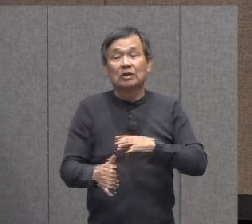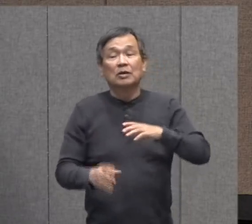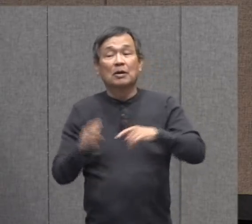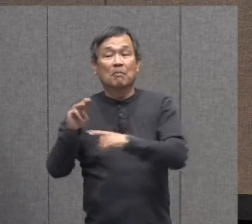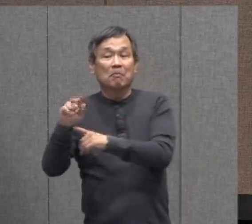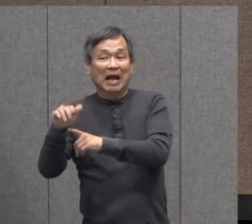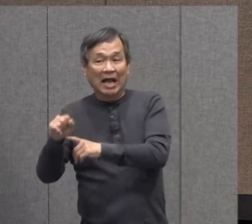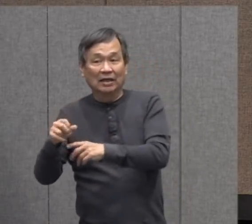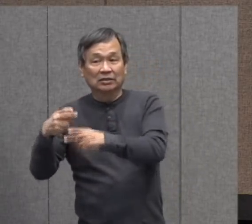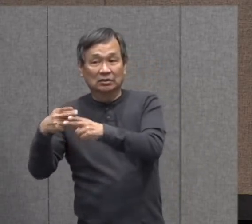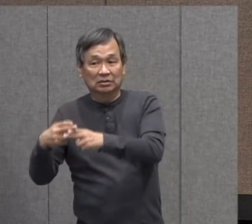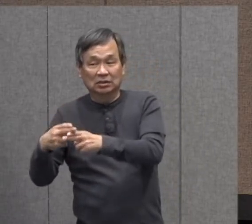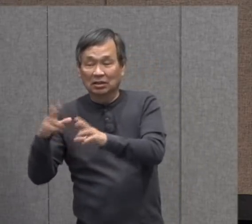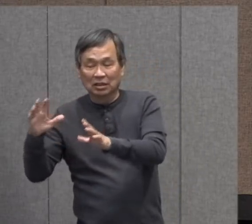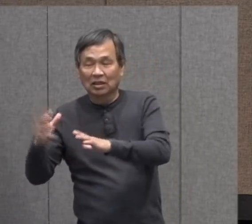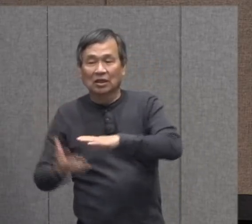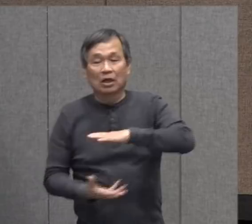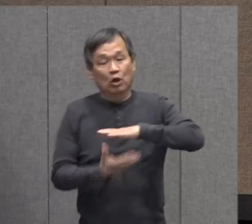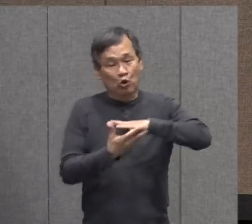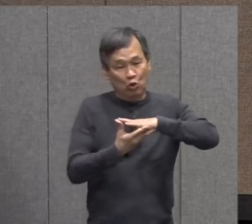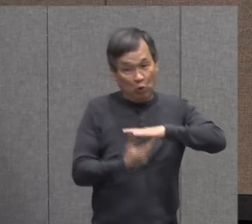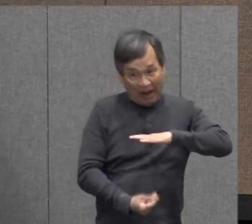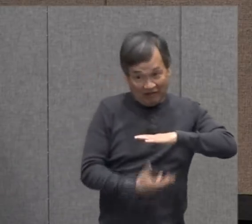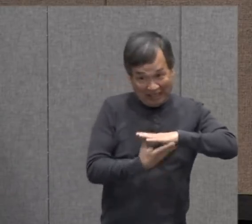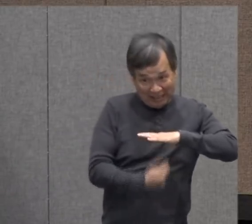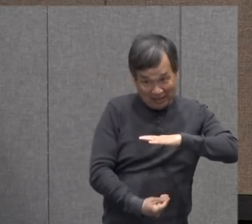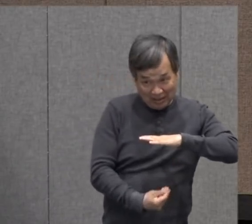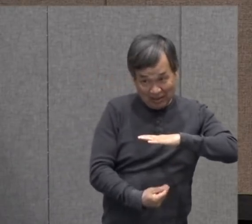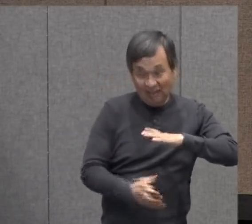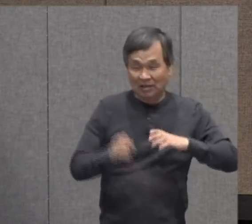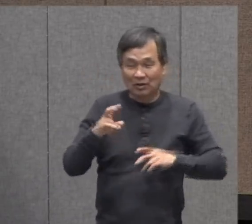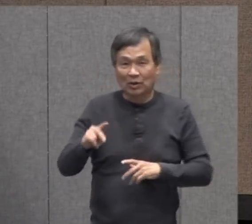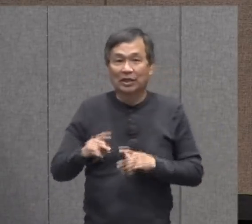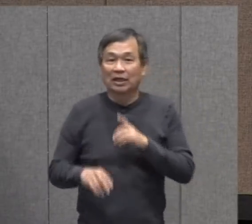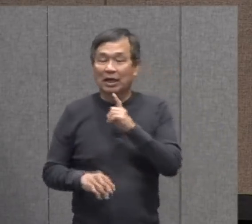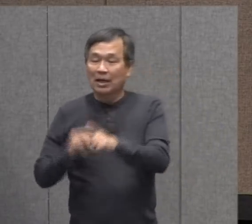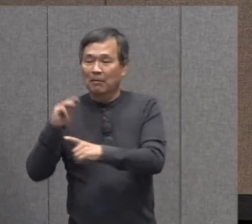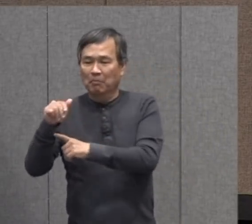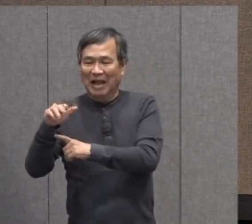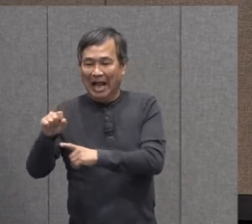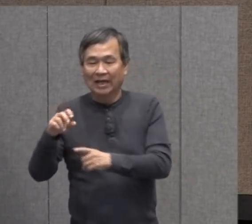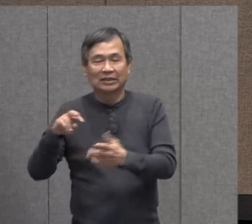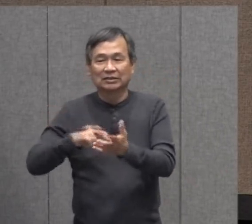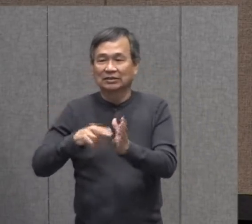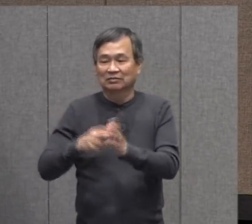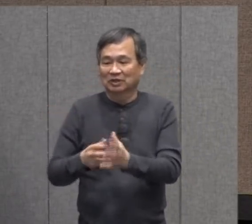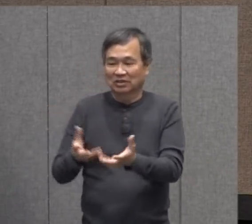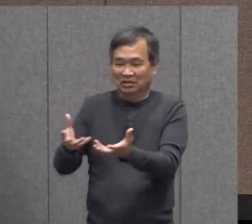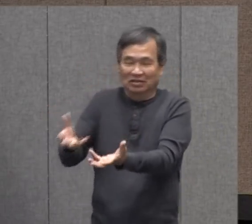Mass is anything that how much there is of something, okay. So, I have mass, you have mass,